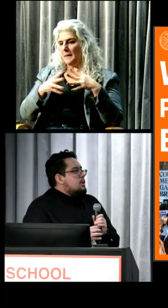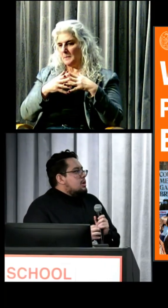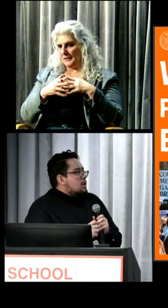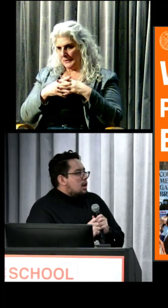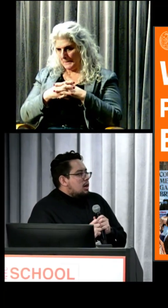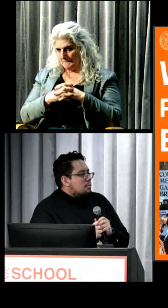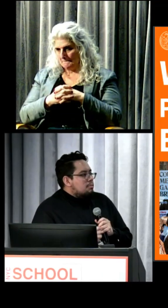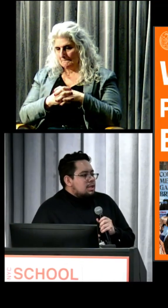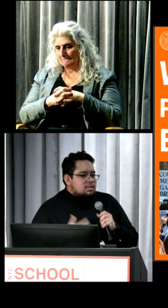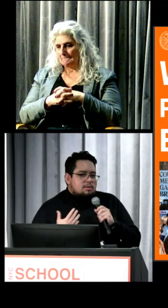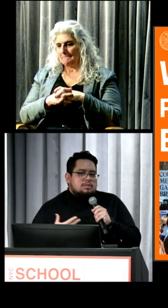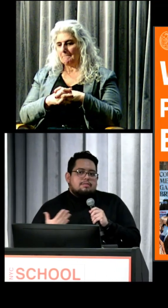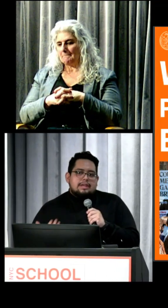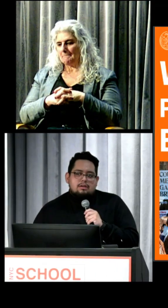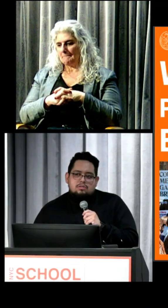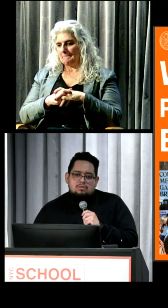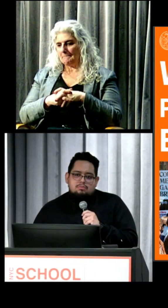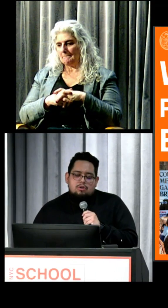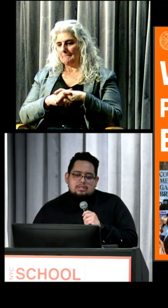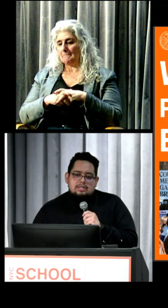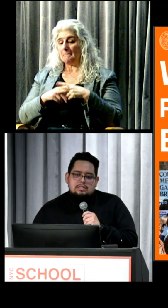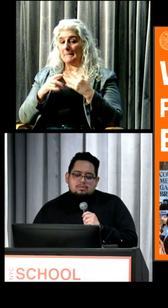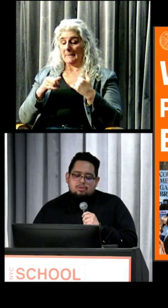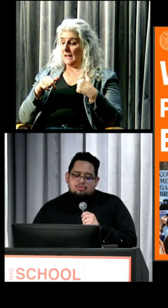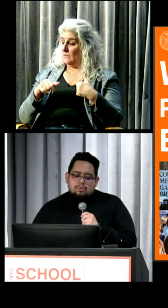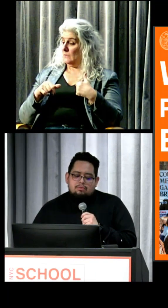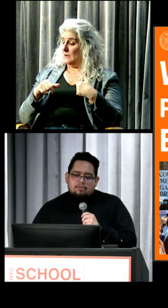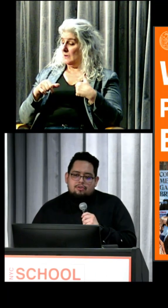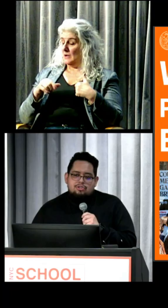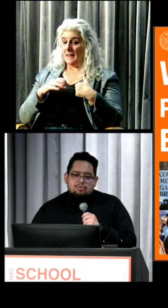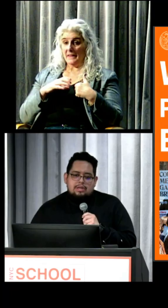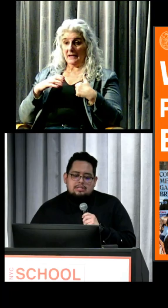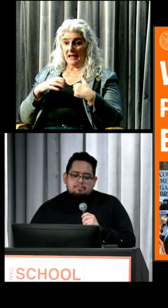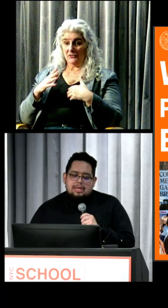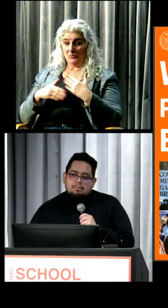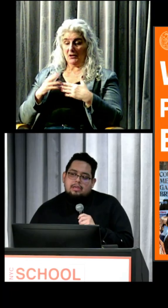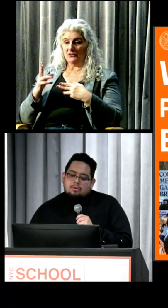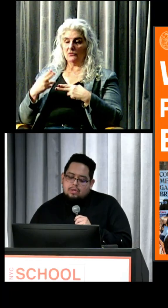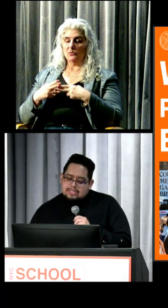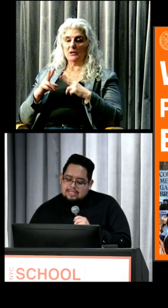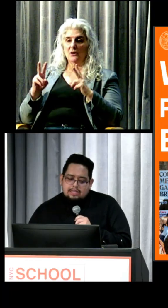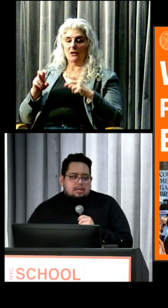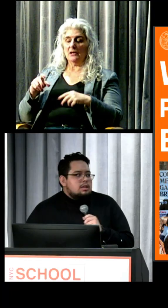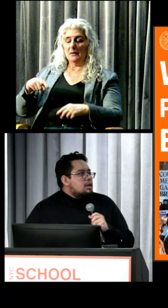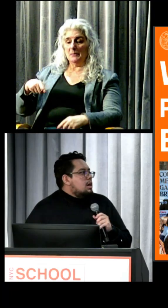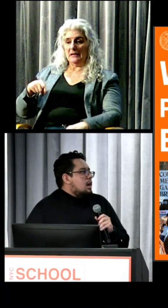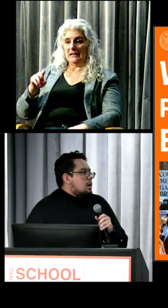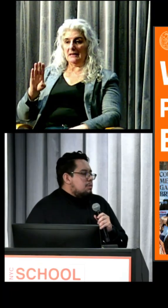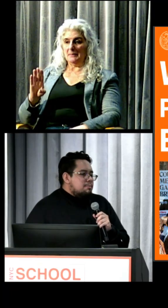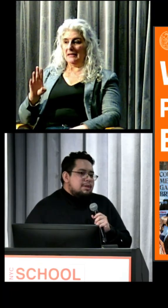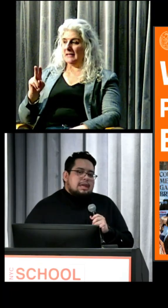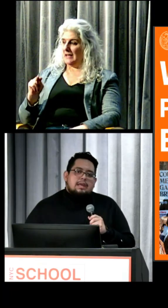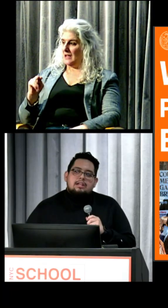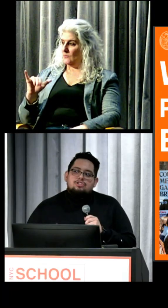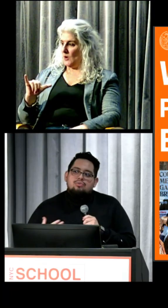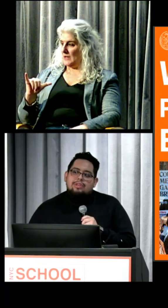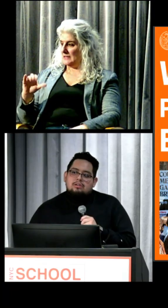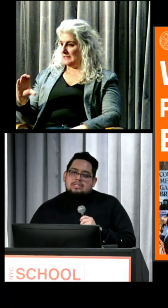up and just place blocks, because that's what three-year-olds do, to adults from a community organization that's doing some work together.